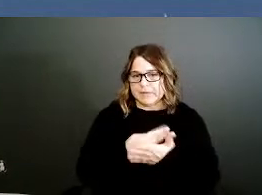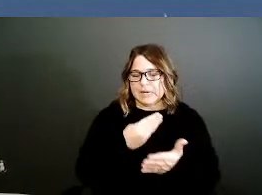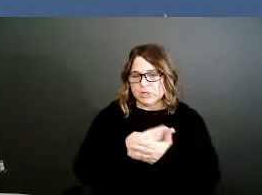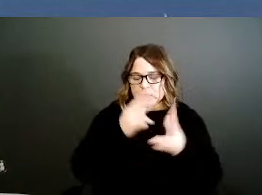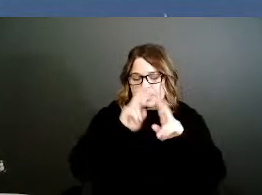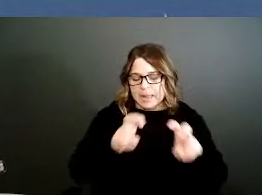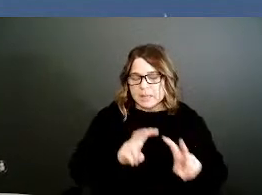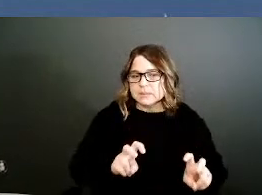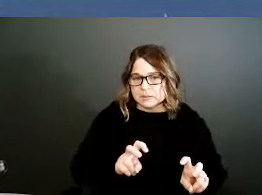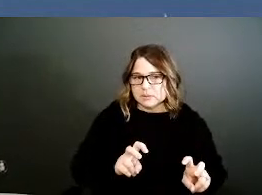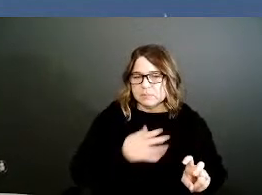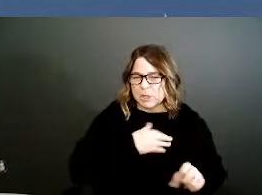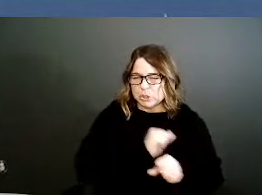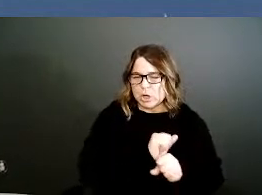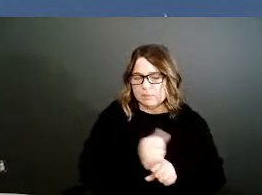ACCORDINGLY, I TEND TO LOOK AT SPENDING PROPOSALS FROM THE